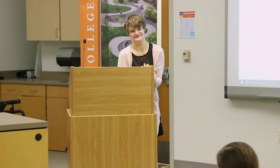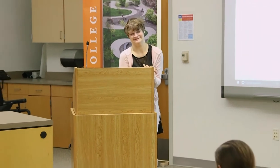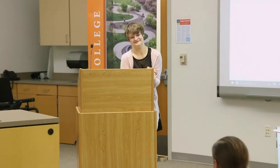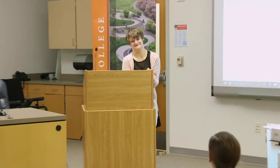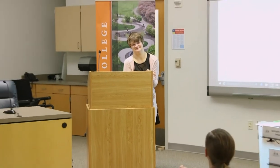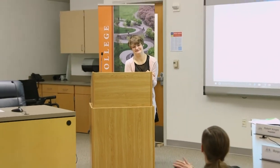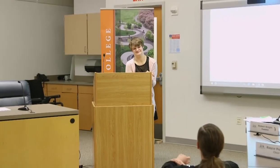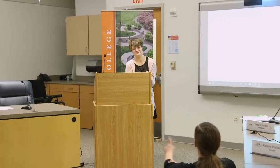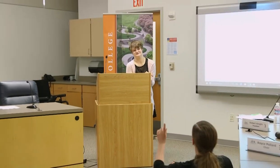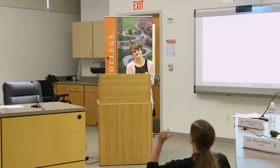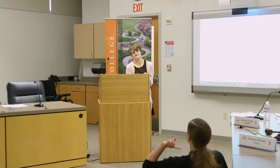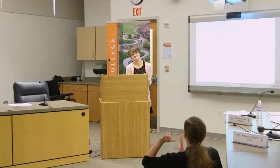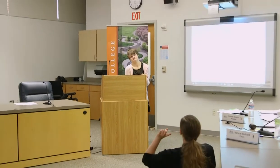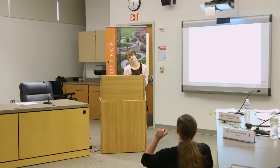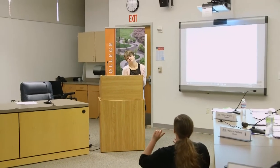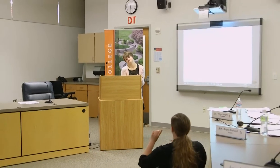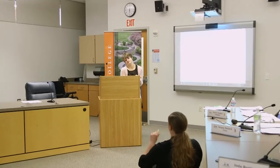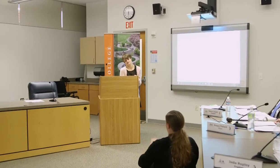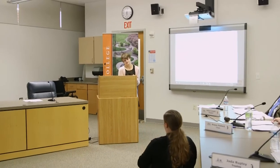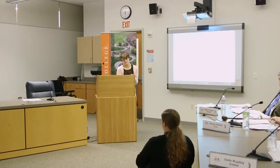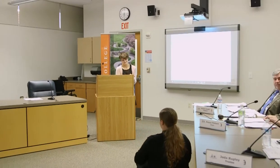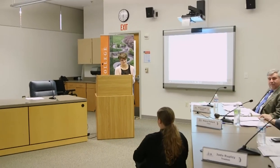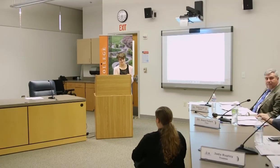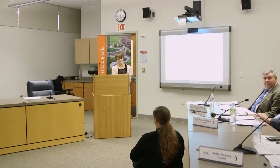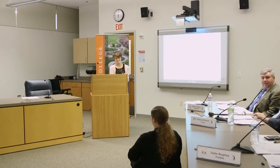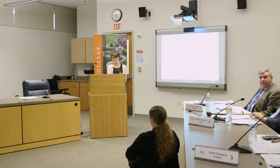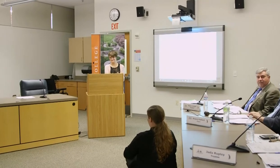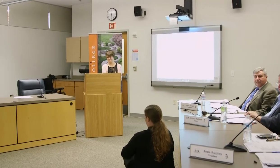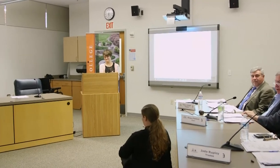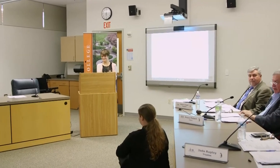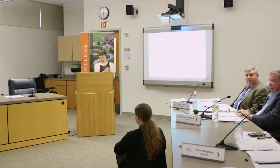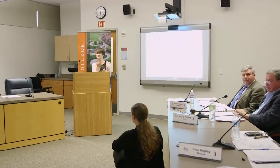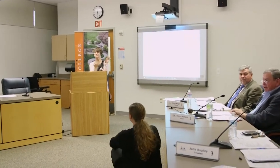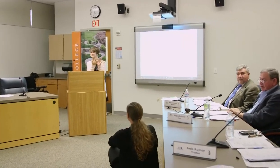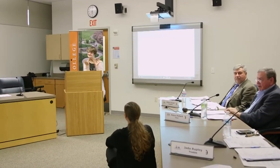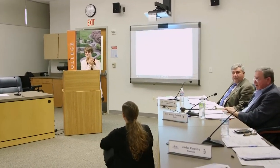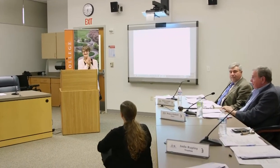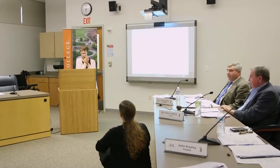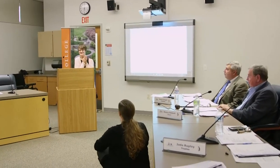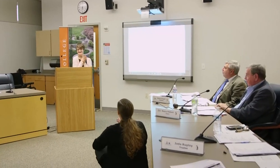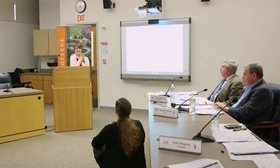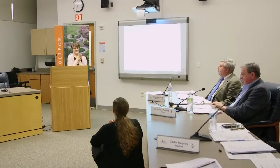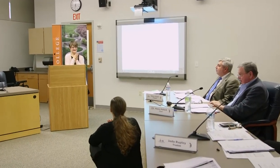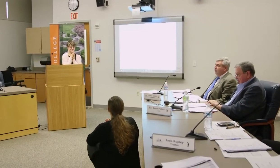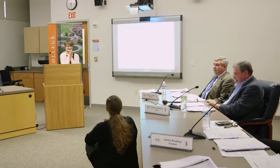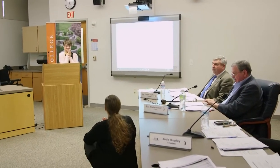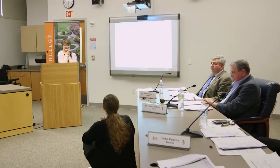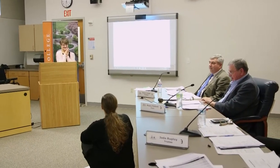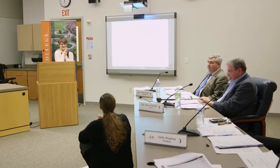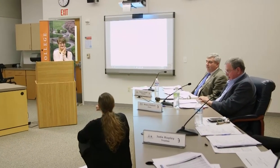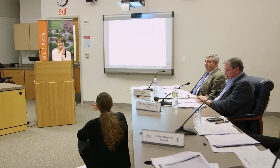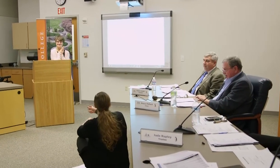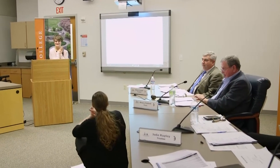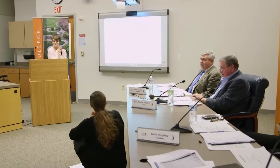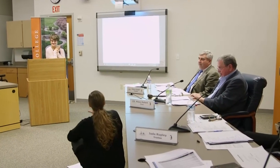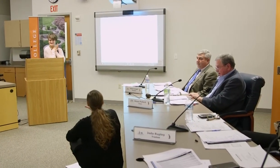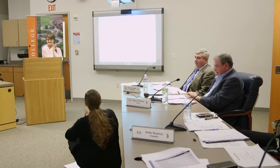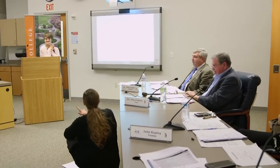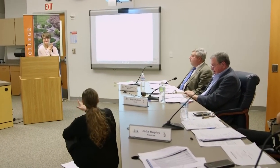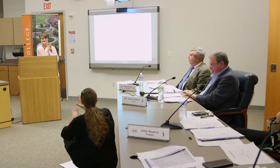So I selfishly am asking what you plan to do after you get your early education degree.